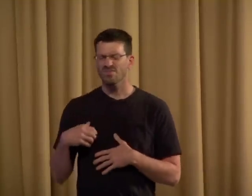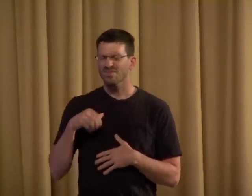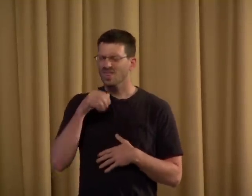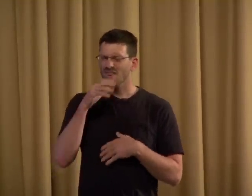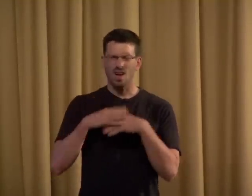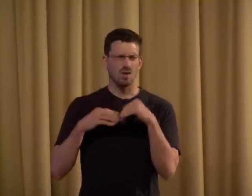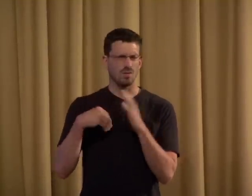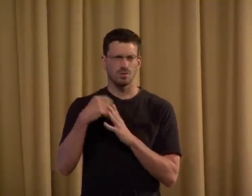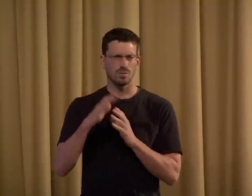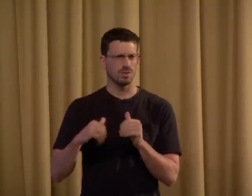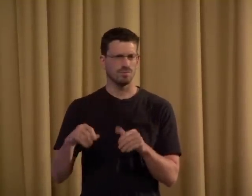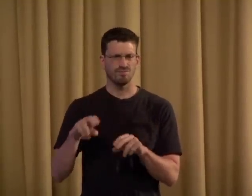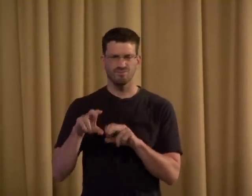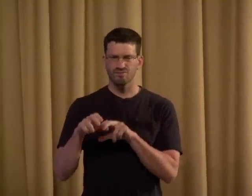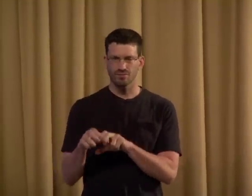I was sitting in the back of the bus